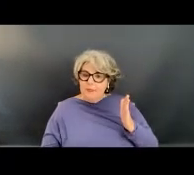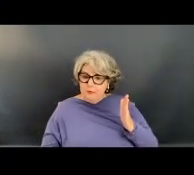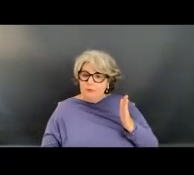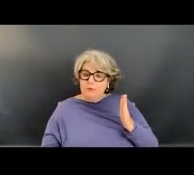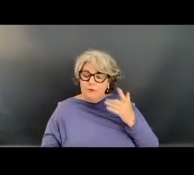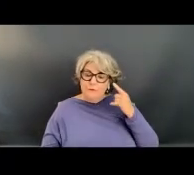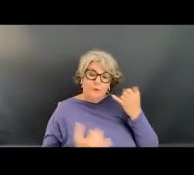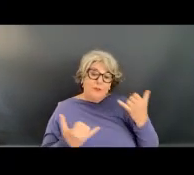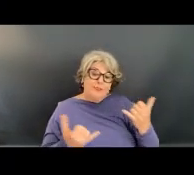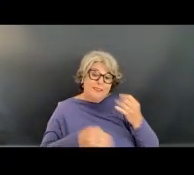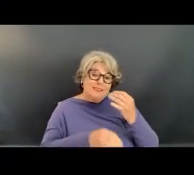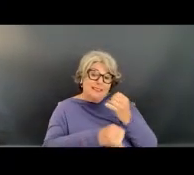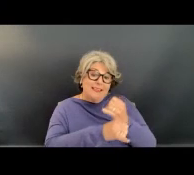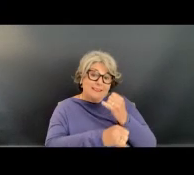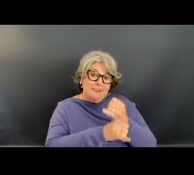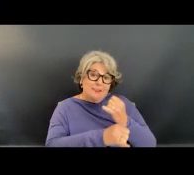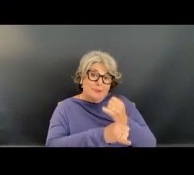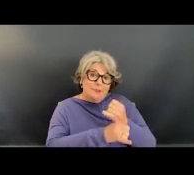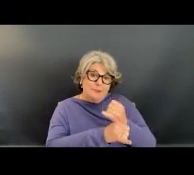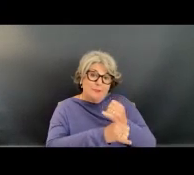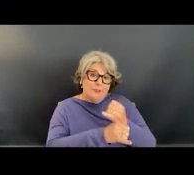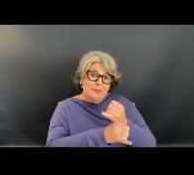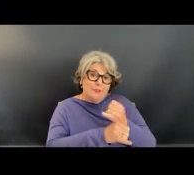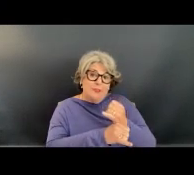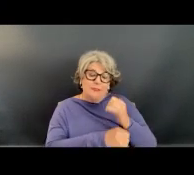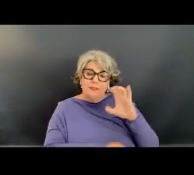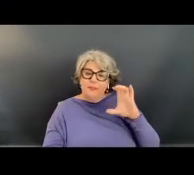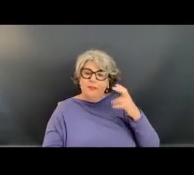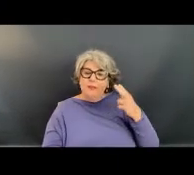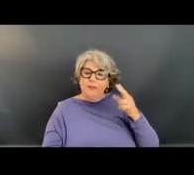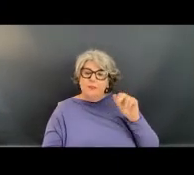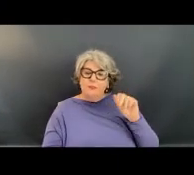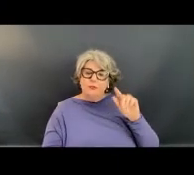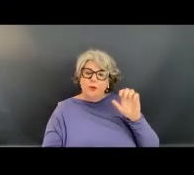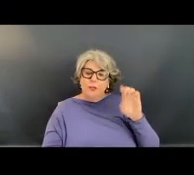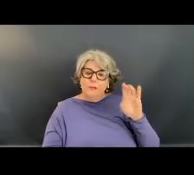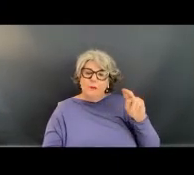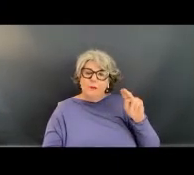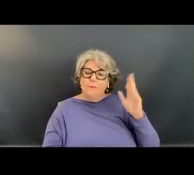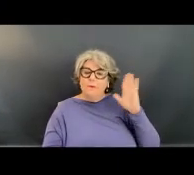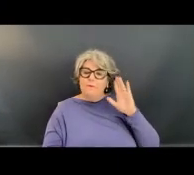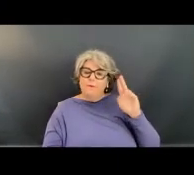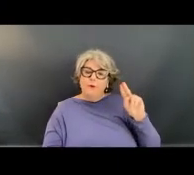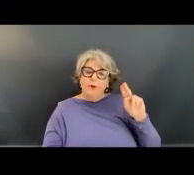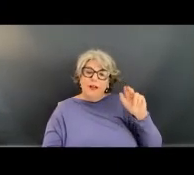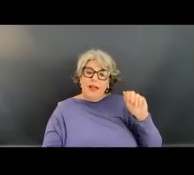institute are Charlie Bolden, who's a former NASA astronaut and administrator.